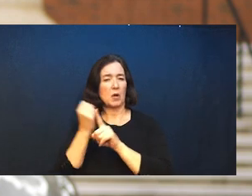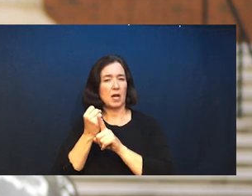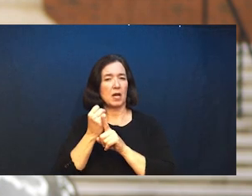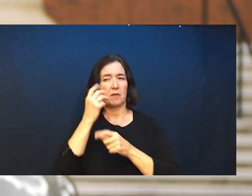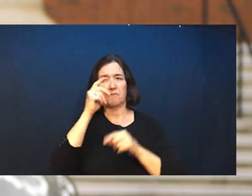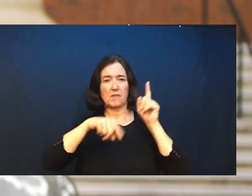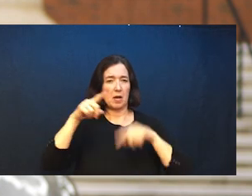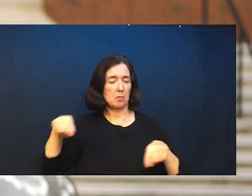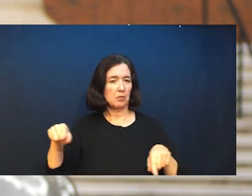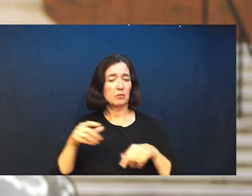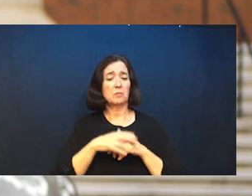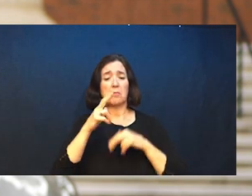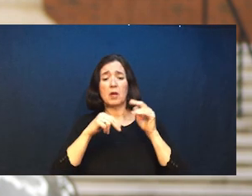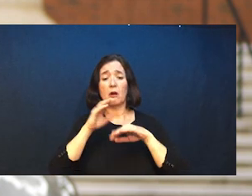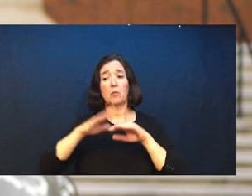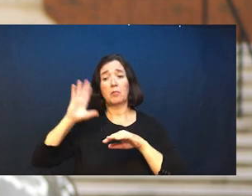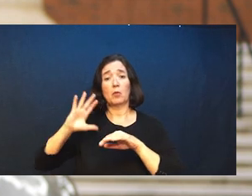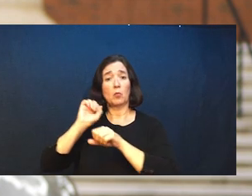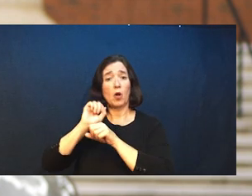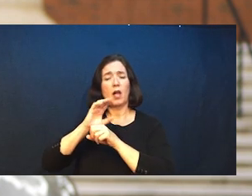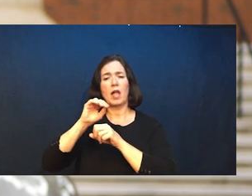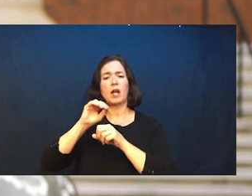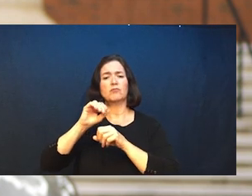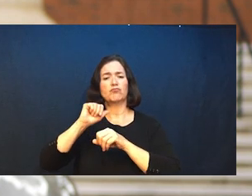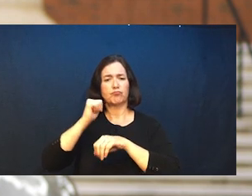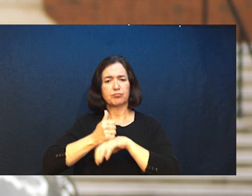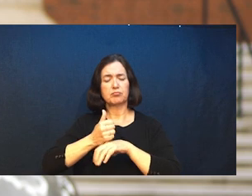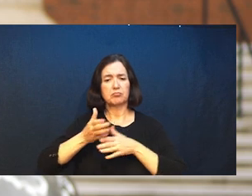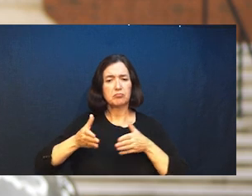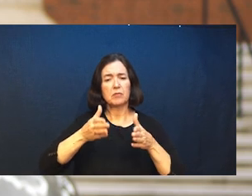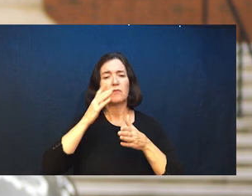Building on past work and paving the way for further advancement in application.